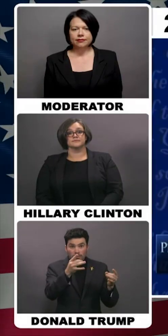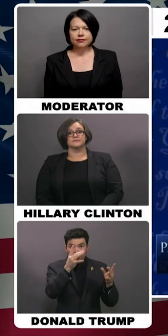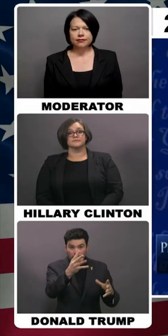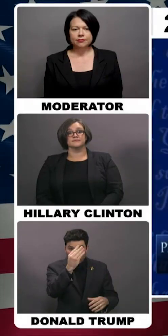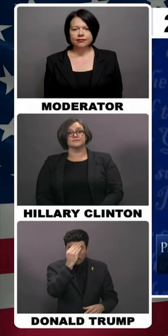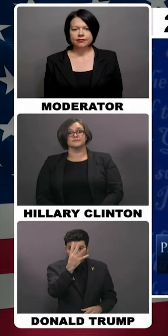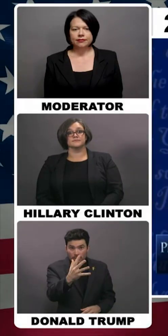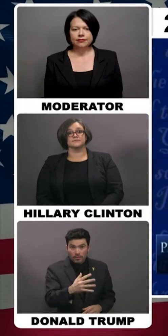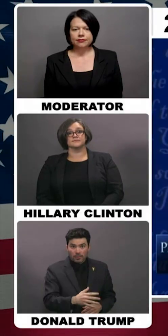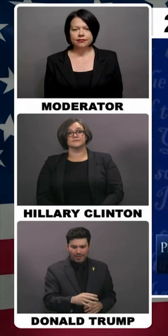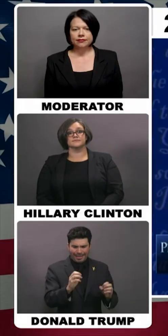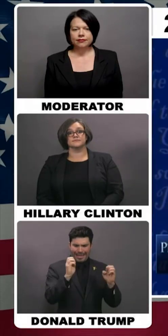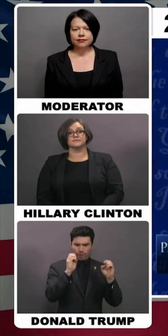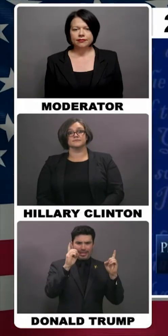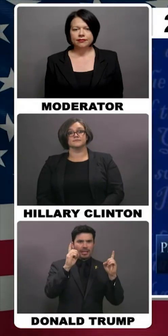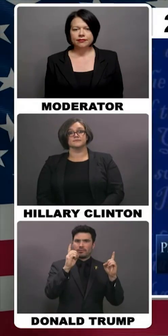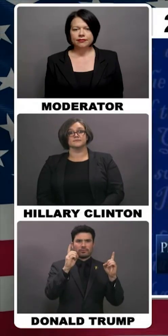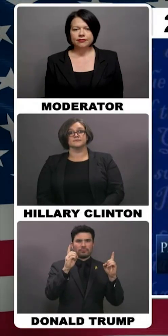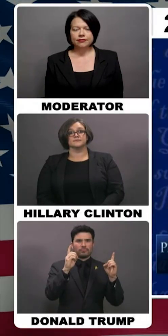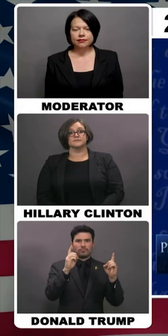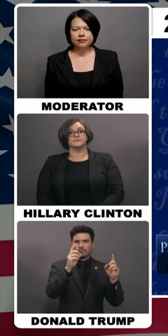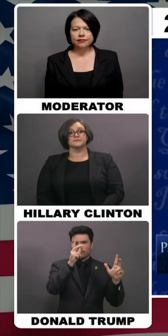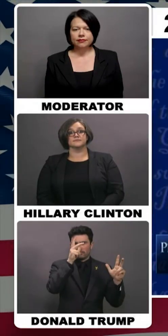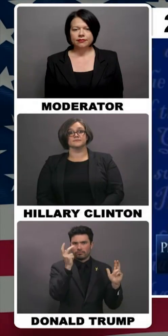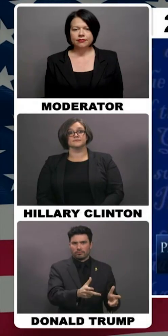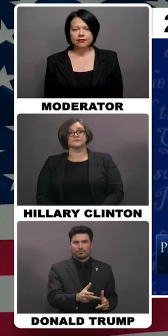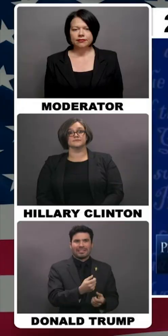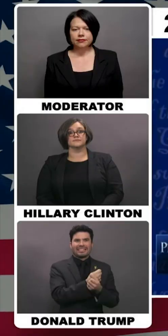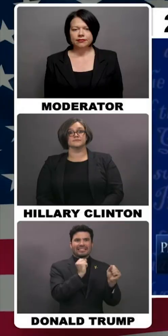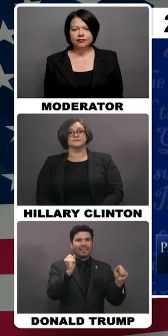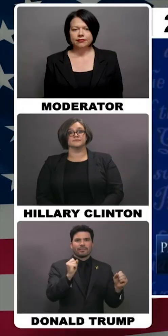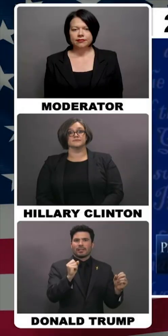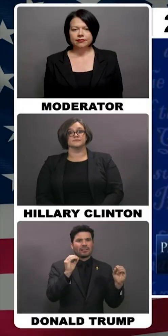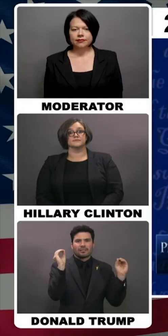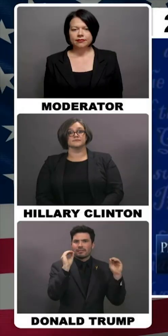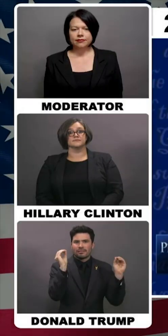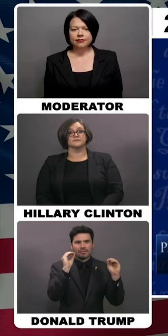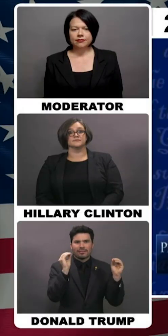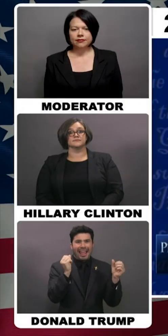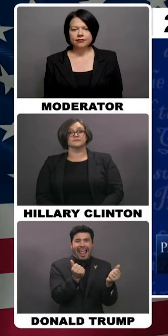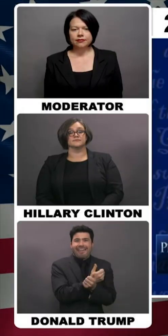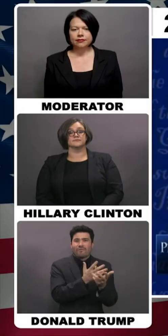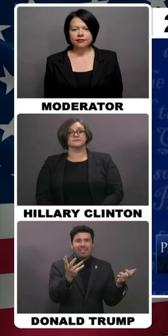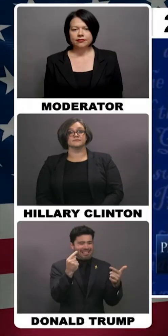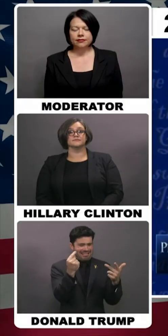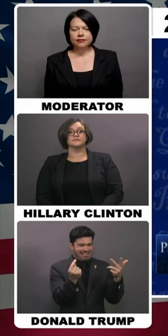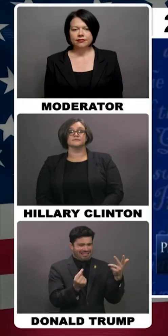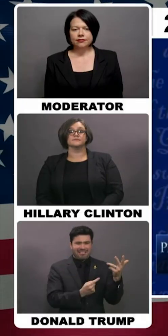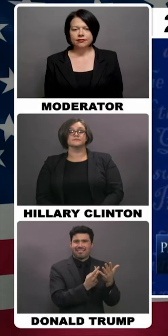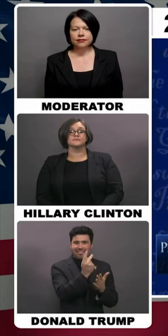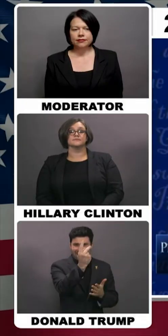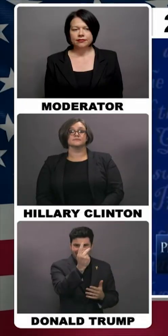education wise, job wise, safety wise, in every way possible. I'm gonna help the African Americans,